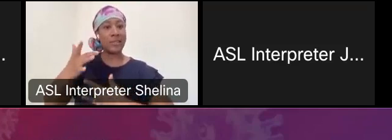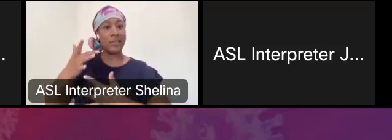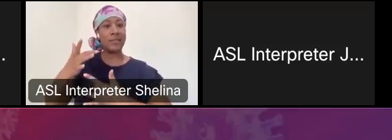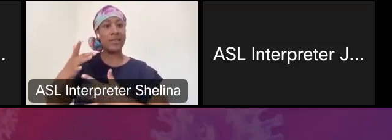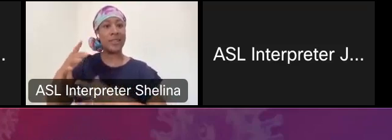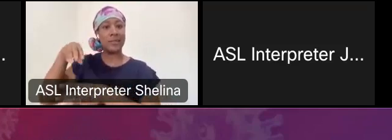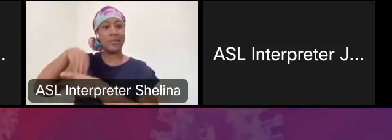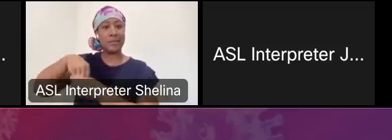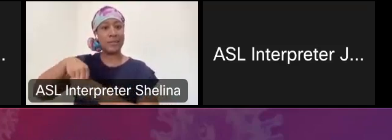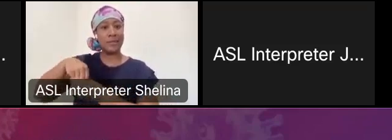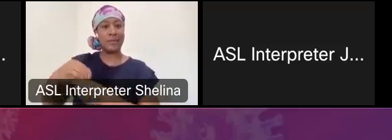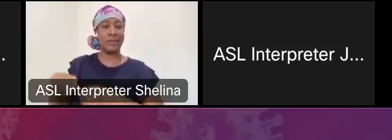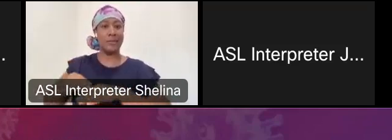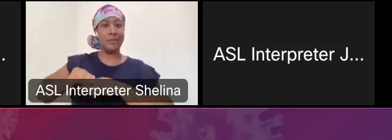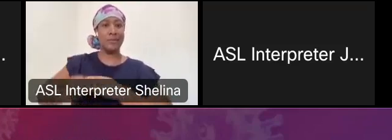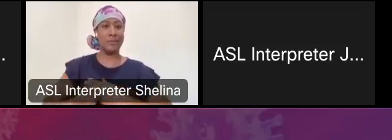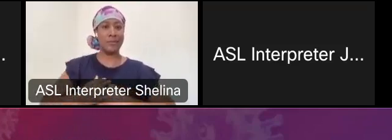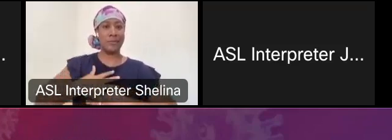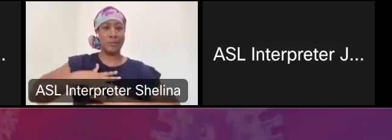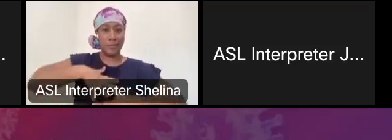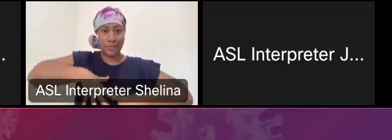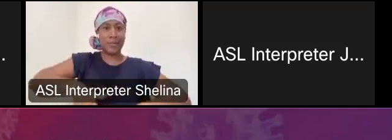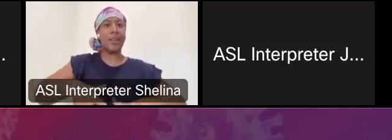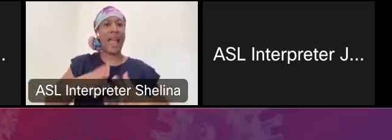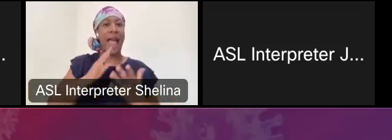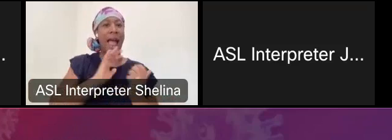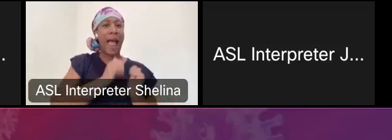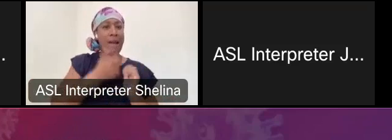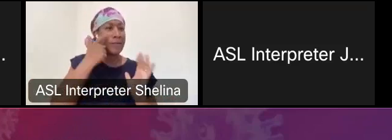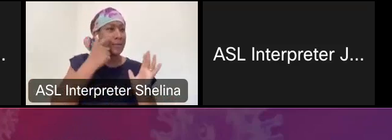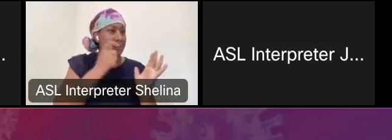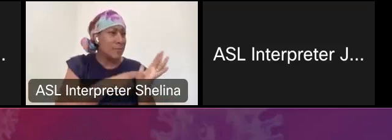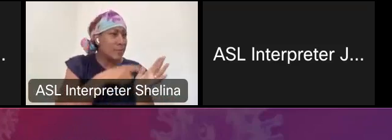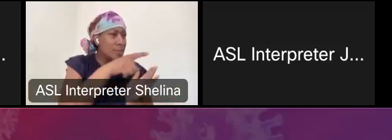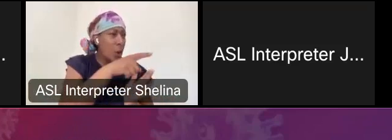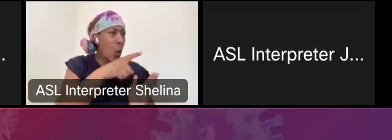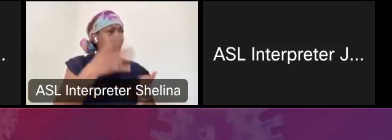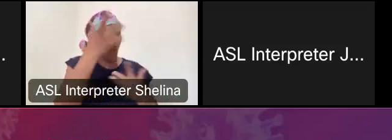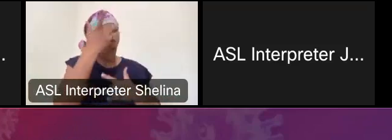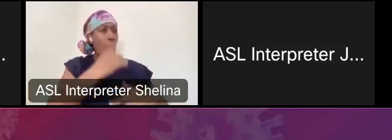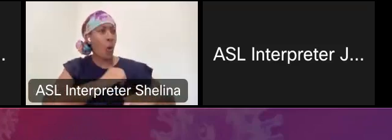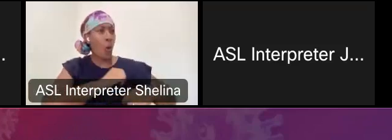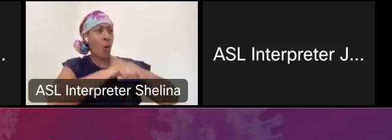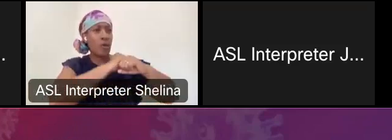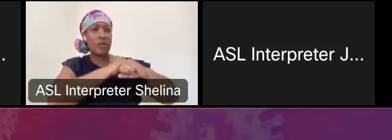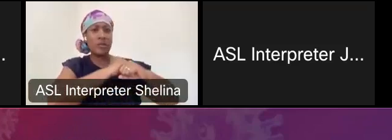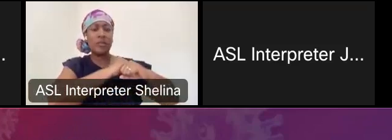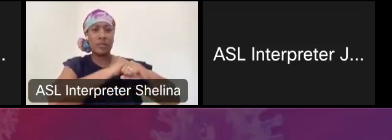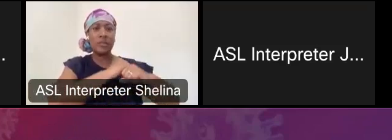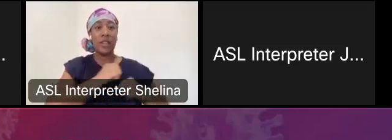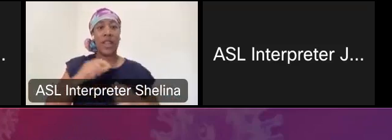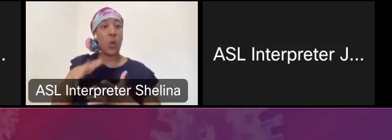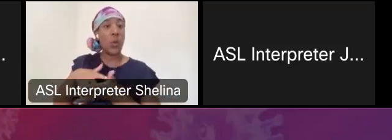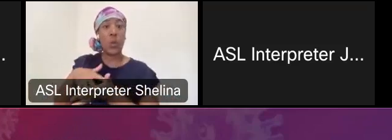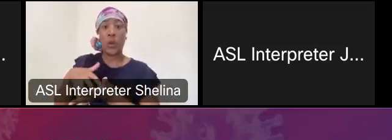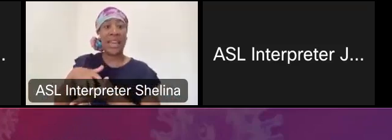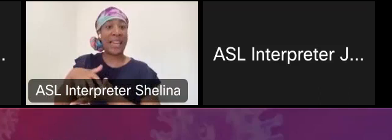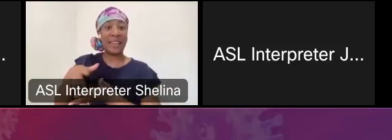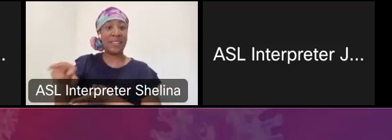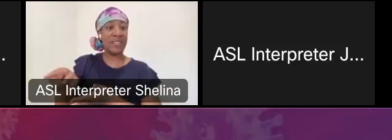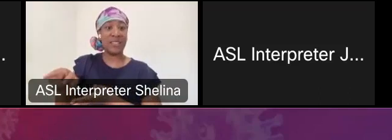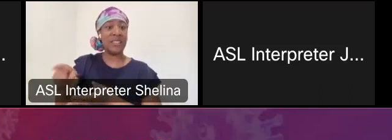To the body to tell her how to recognize and fight cover 19, the common virus has been weakened. So it cannot give anyone getting the shot. The disease.